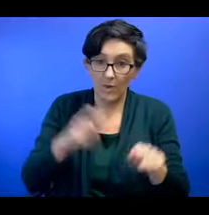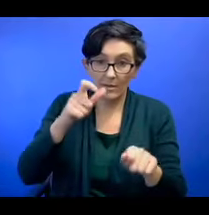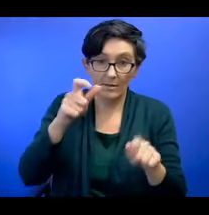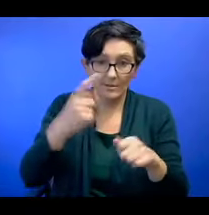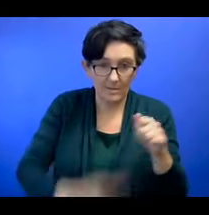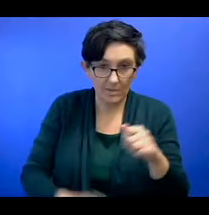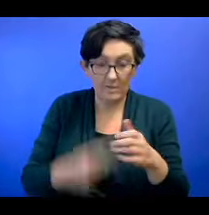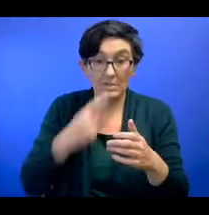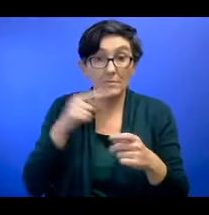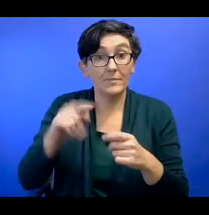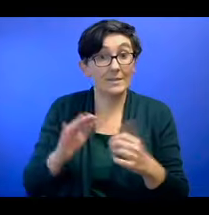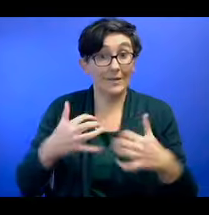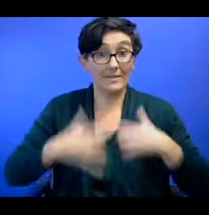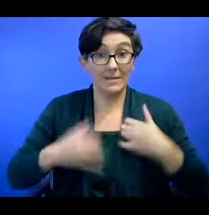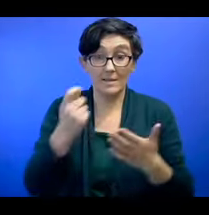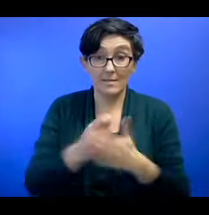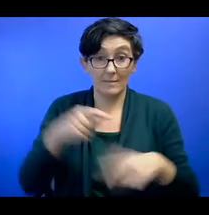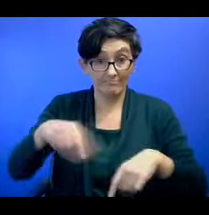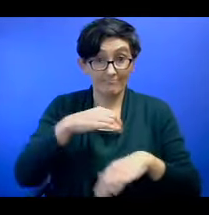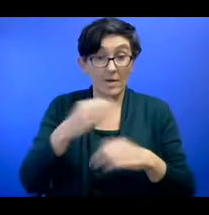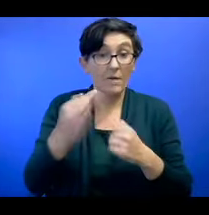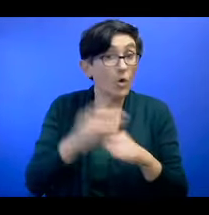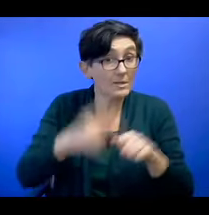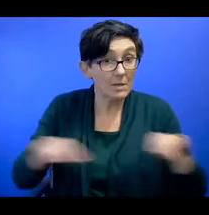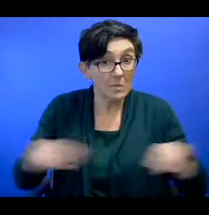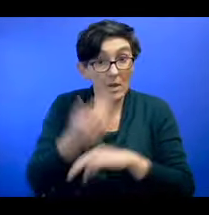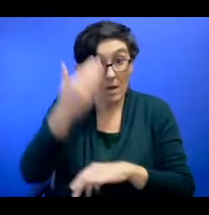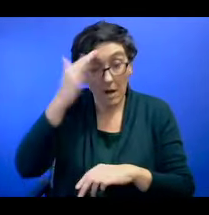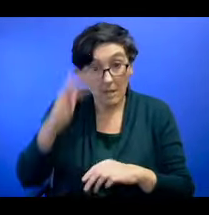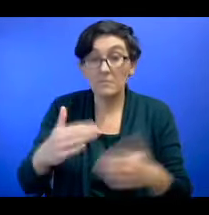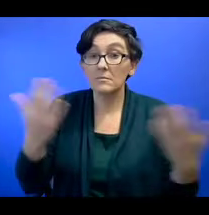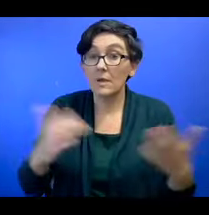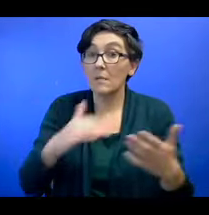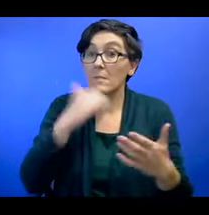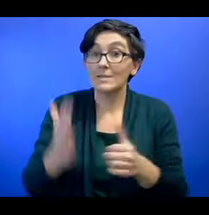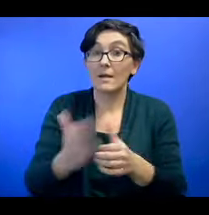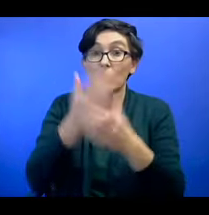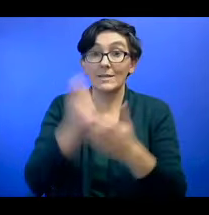It's a very exciting time for disabled people in Ireland, because it's the first time that the State has to report